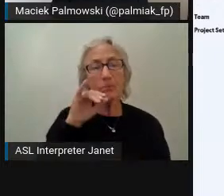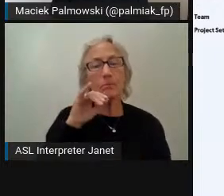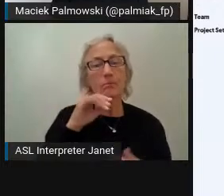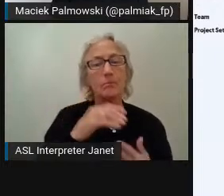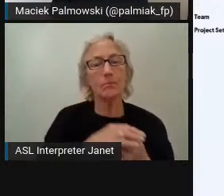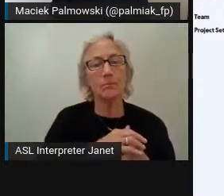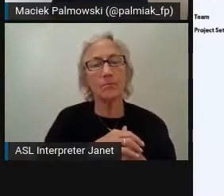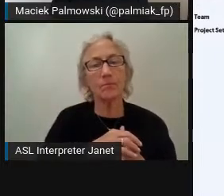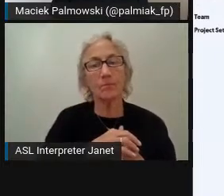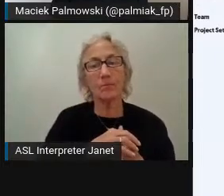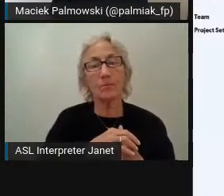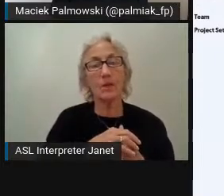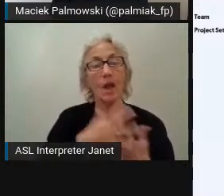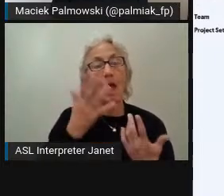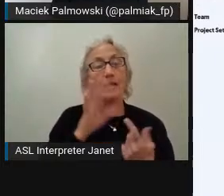could be drinking coffee while waiting for the results.